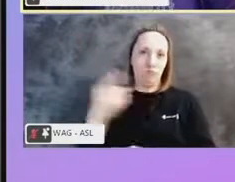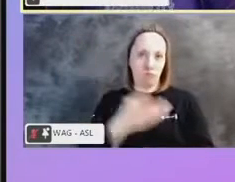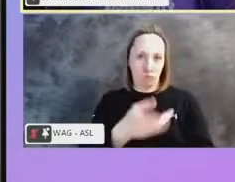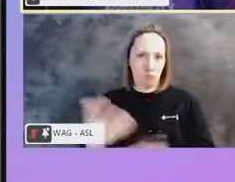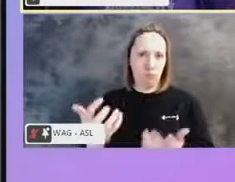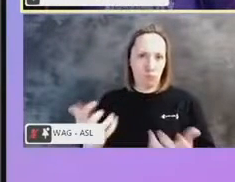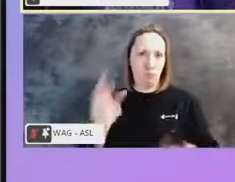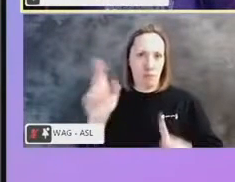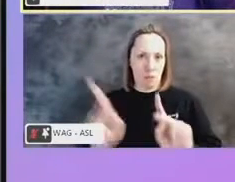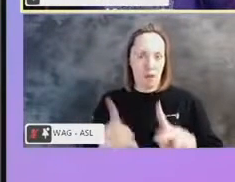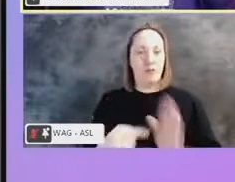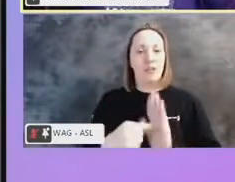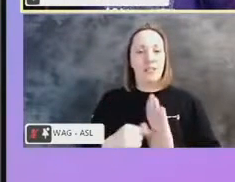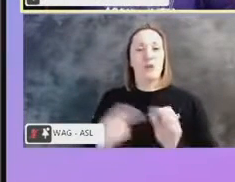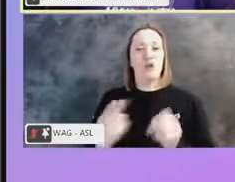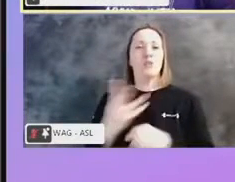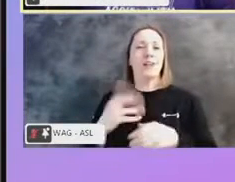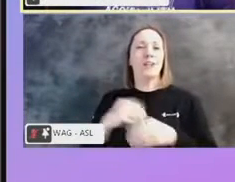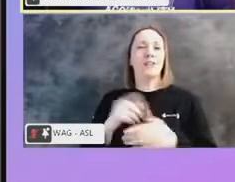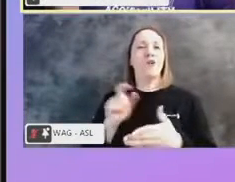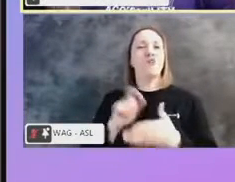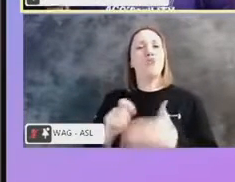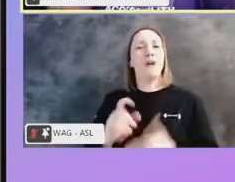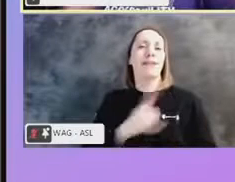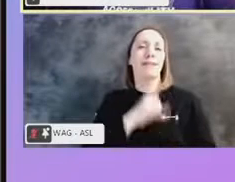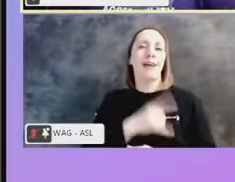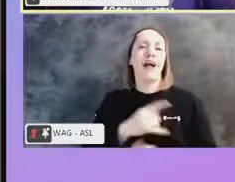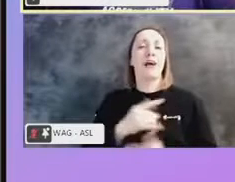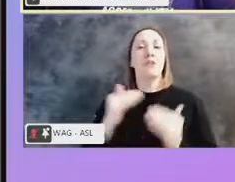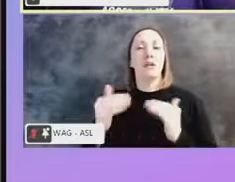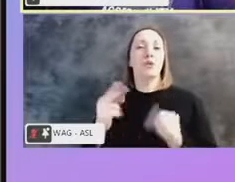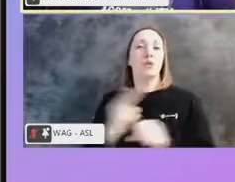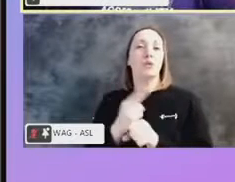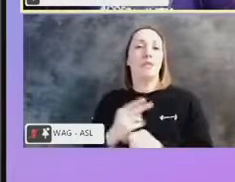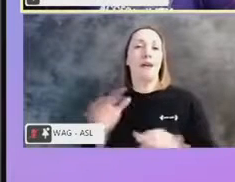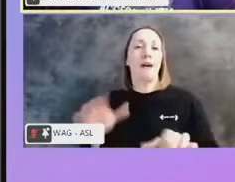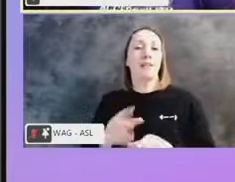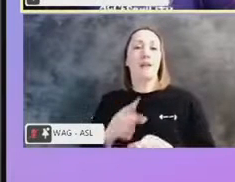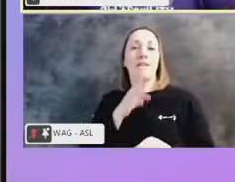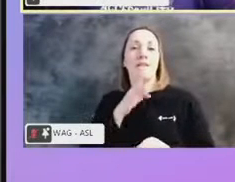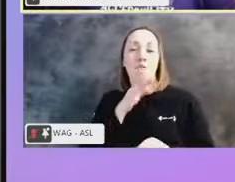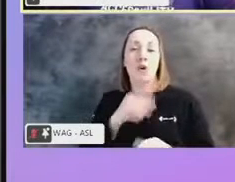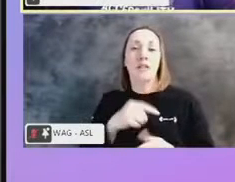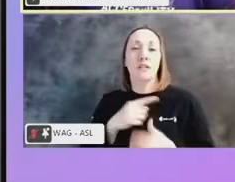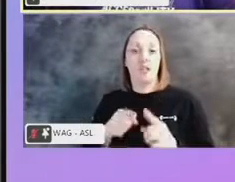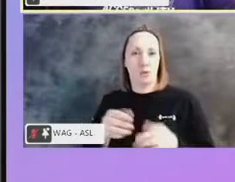dyslexia come up when you're presenting in front of people. And his example, I would say